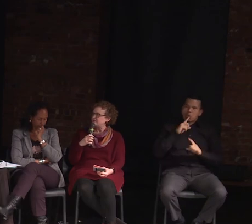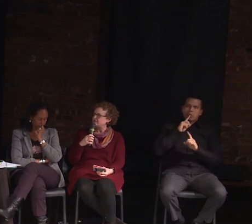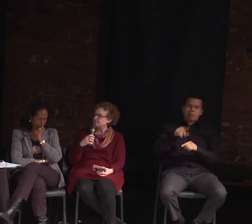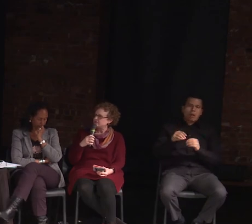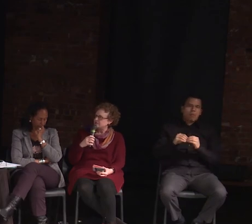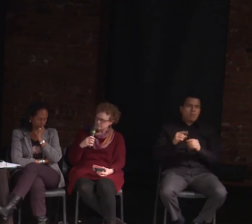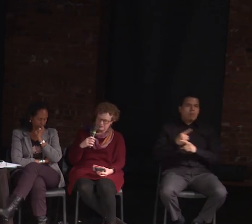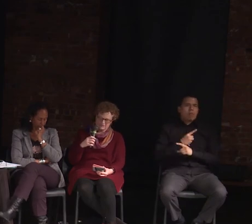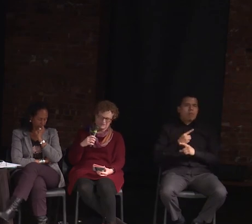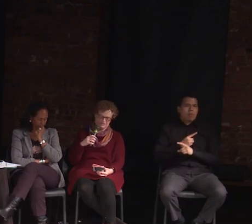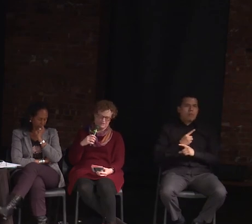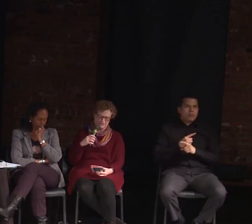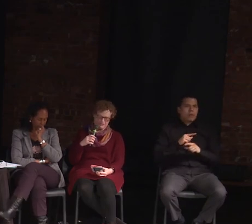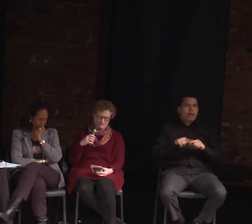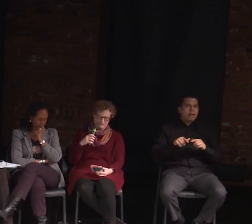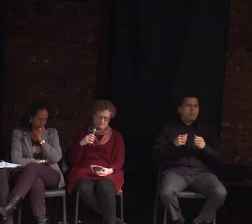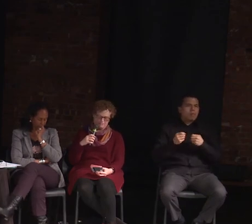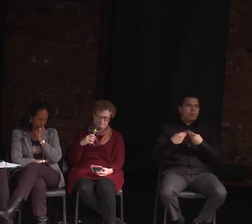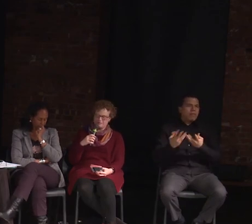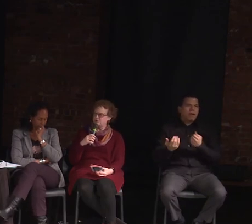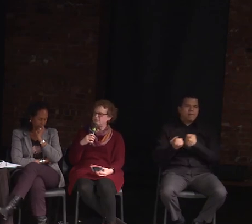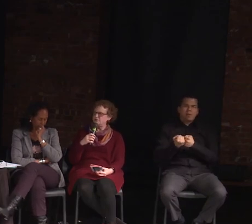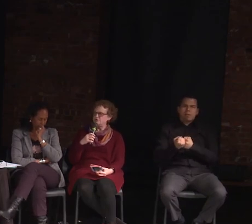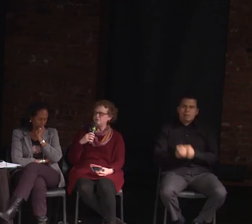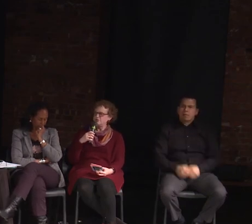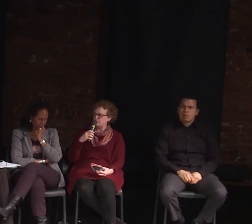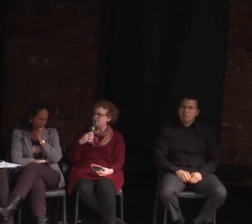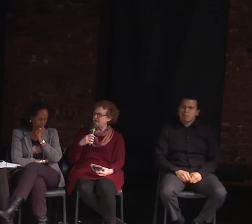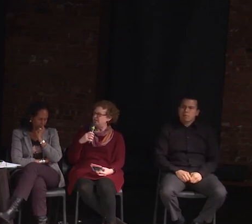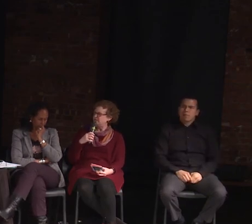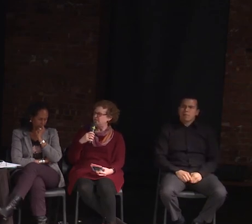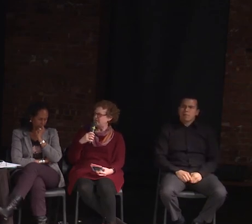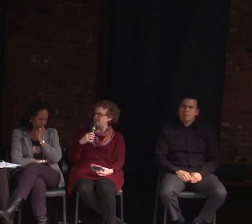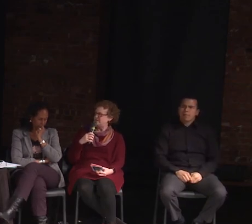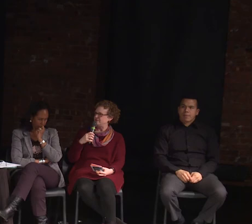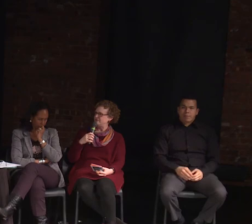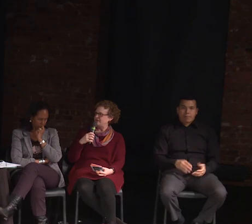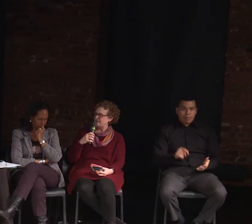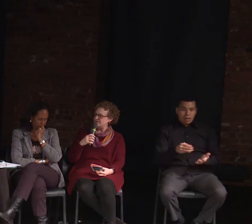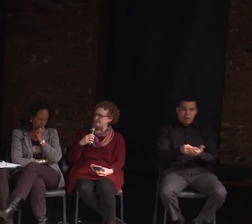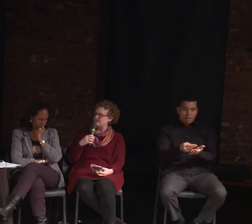funders at the process. You don't get this money if you don't ask.